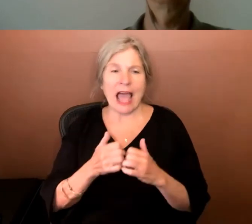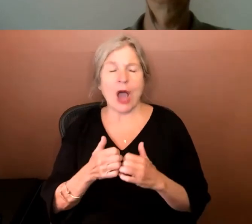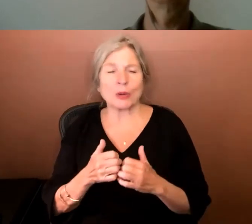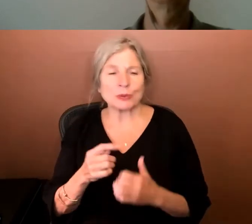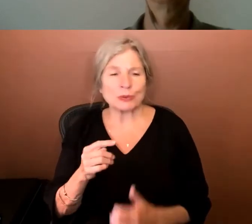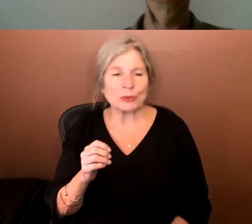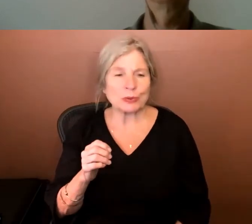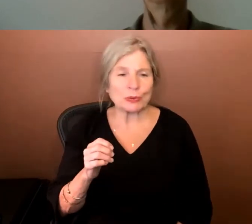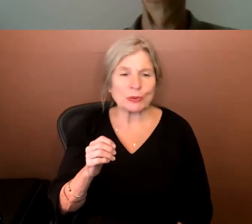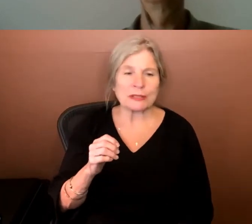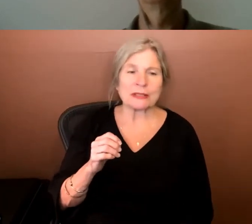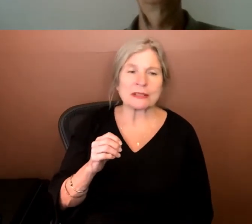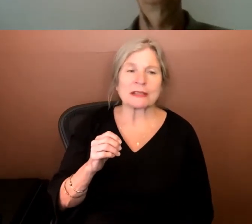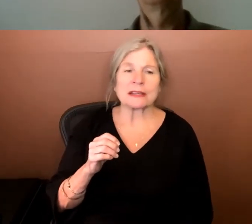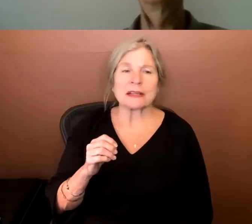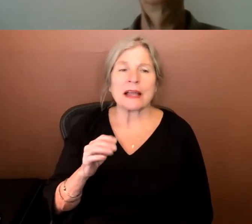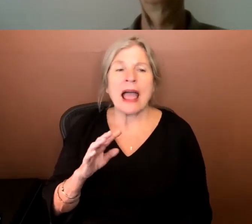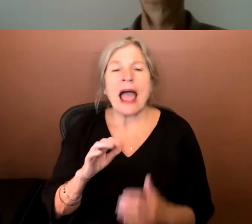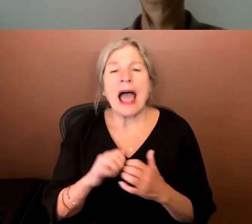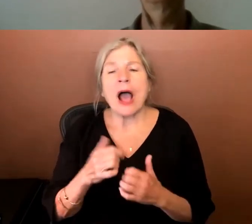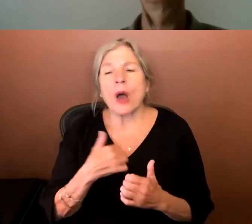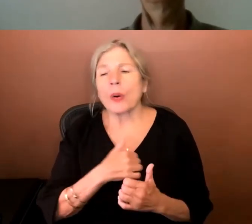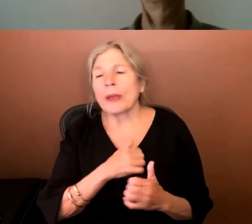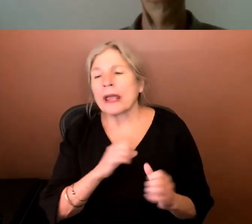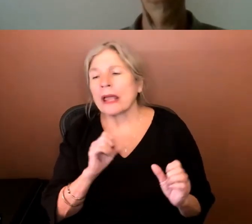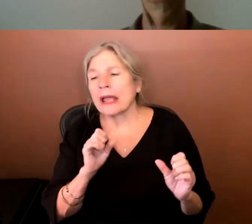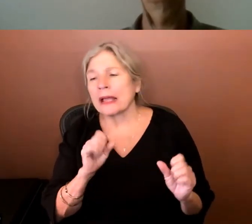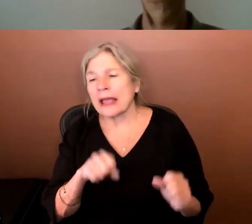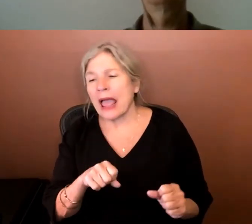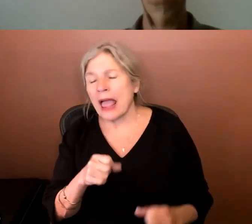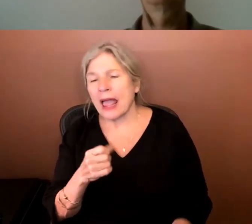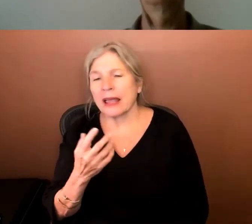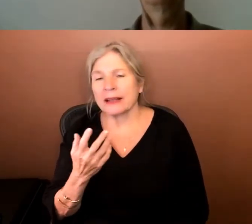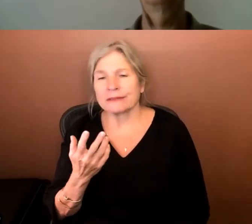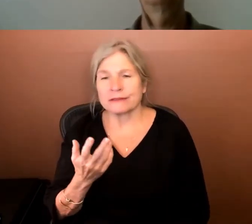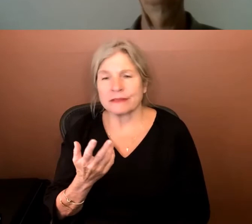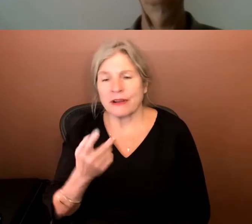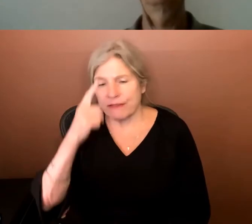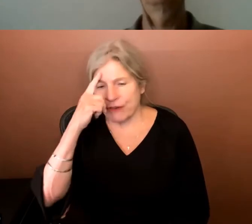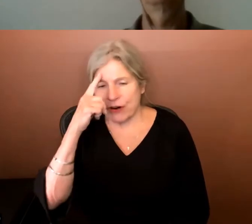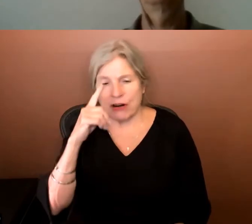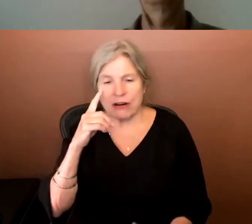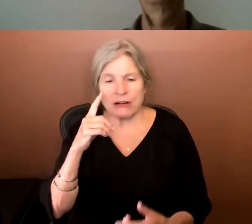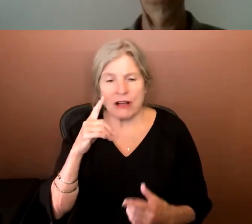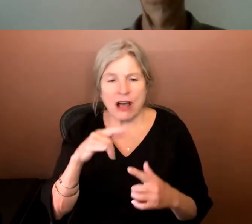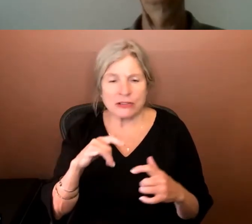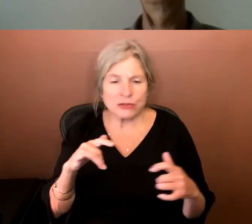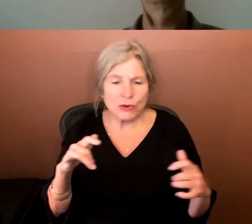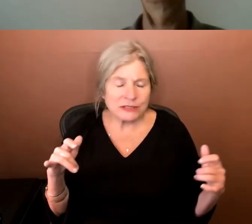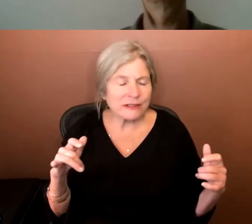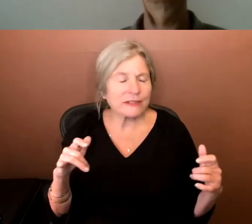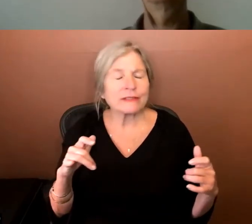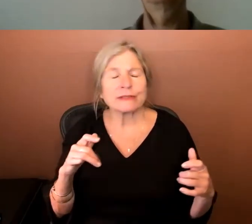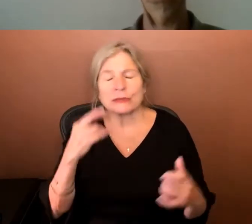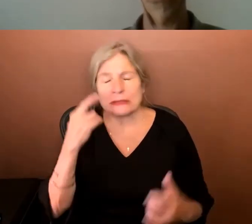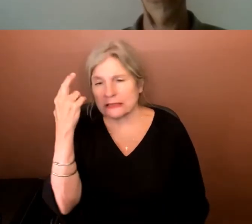, how we can for all sorts of visual purposes whether it's bar